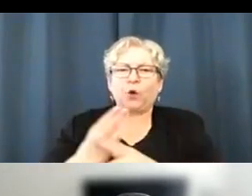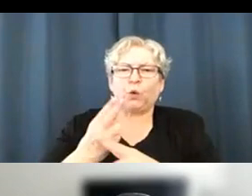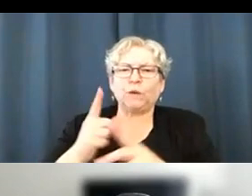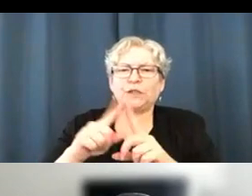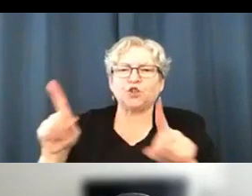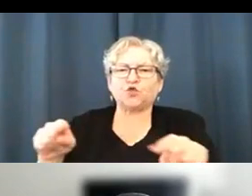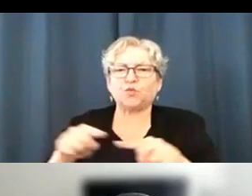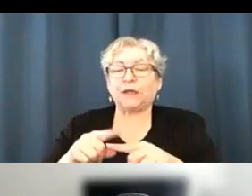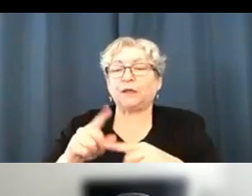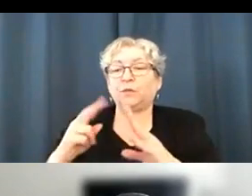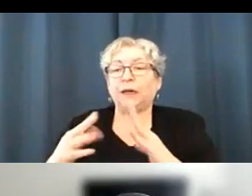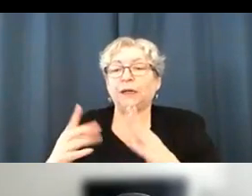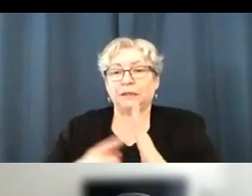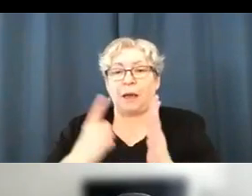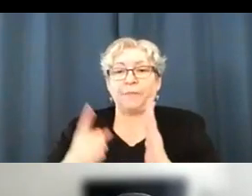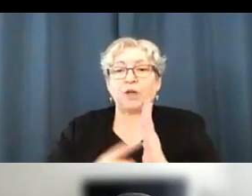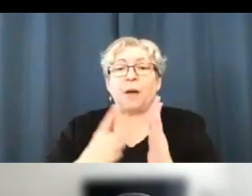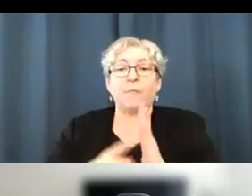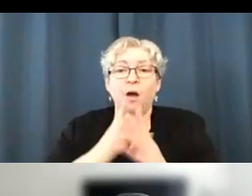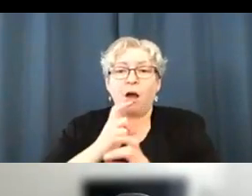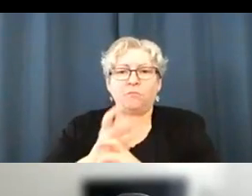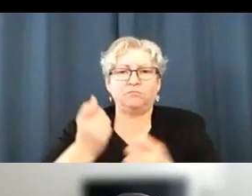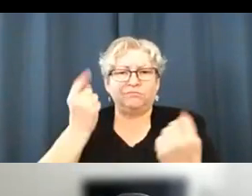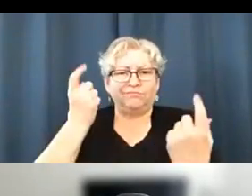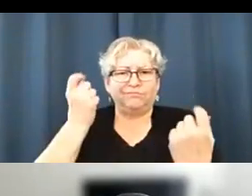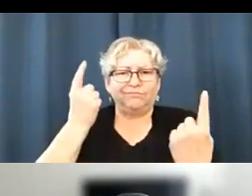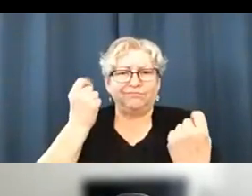Because sometime it's hard to understand the screen reader speech.